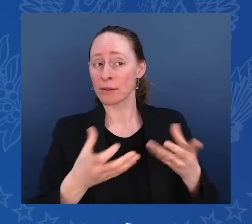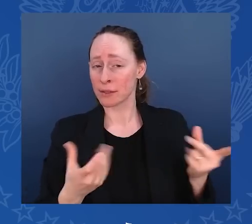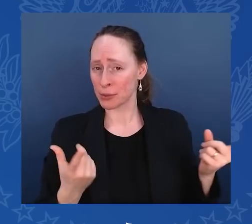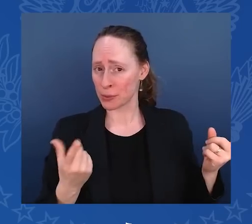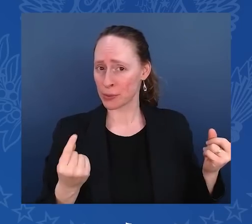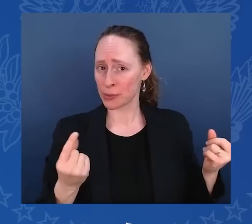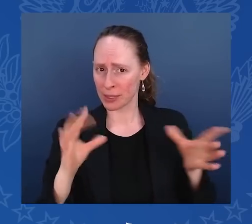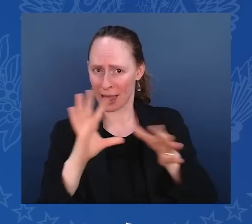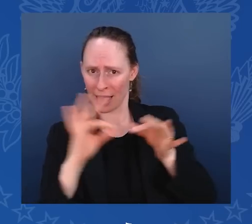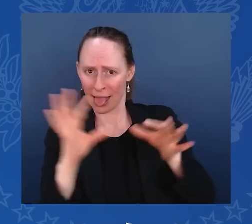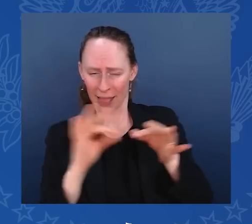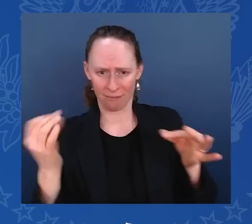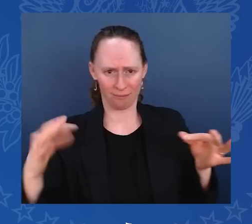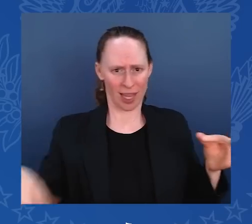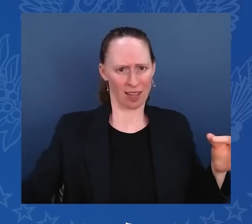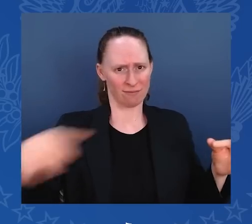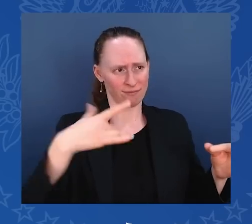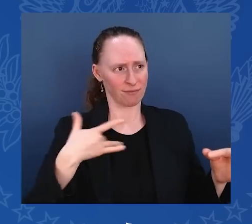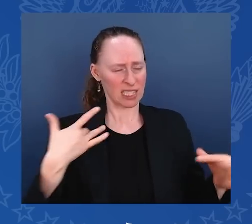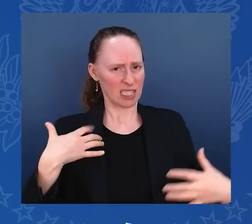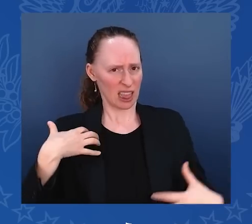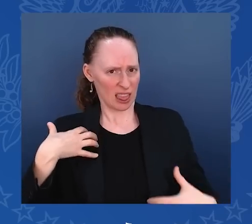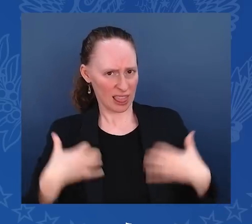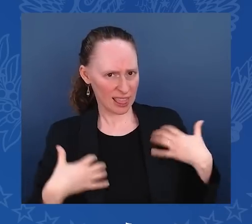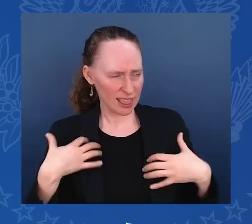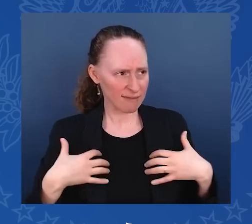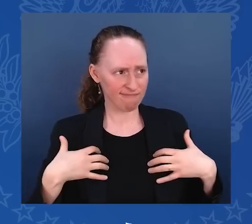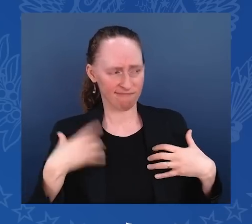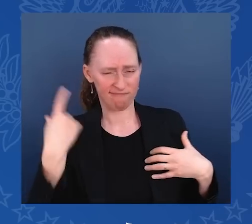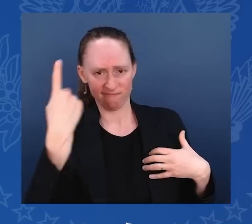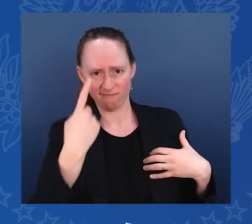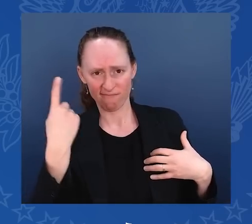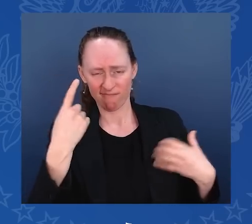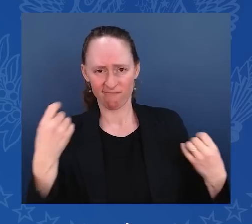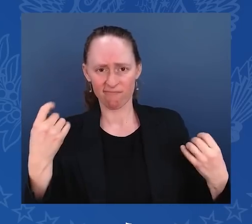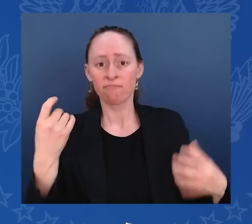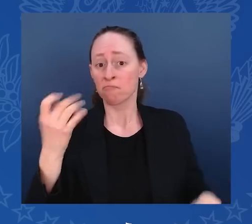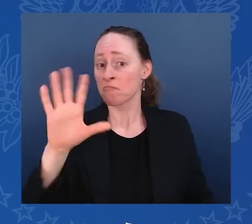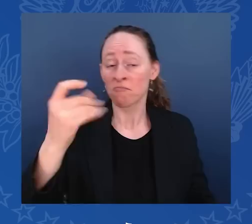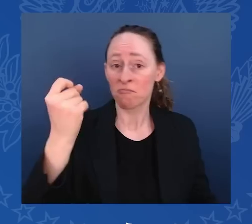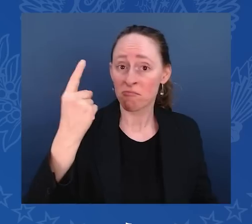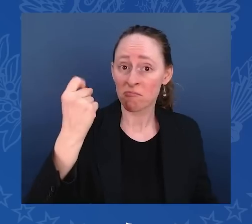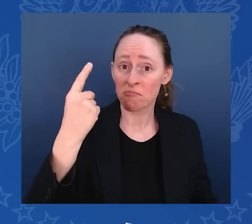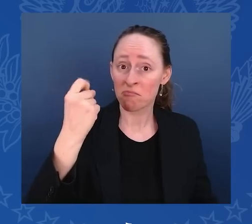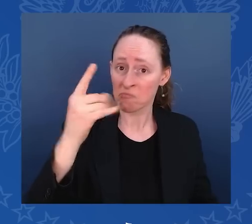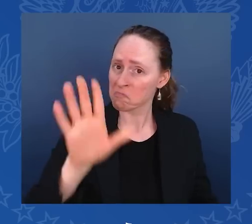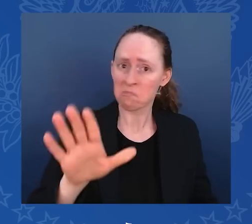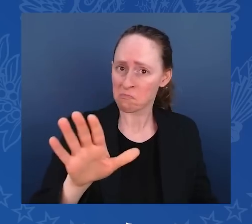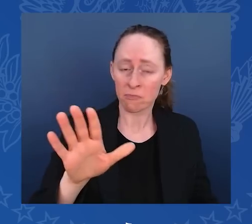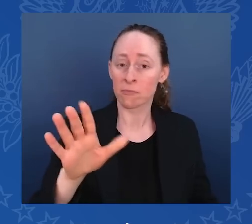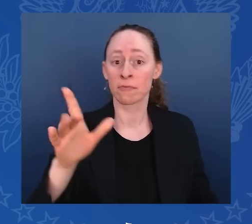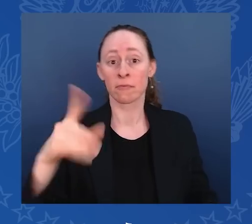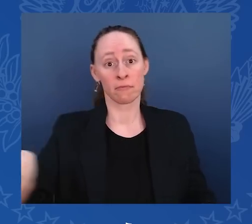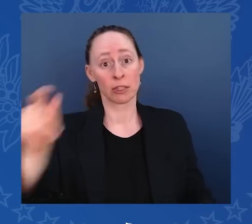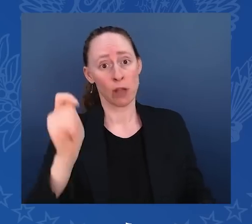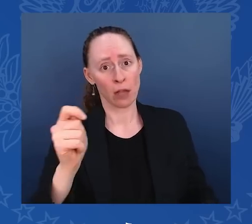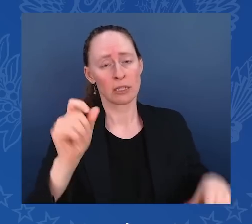The good news is that these judges will be a barrier against attacks on our democratic institutions.